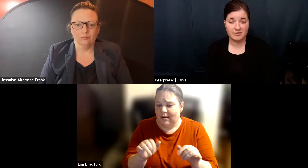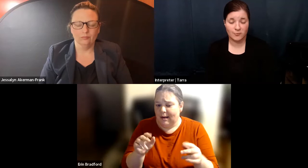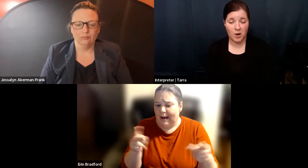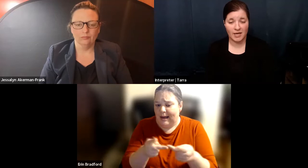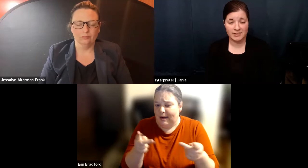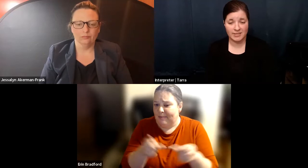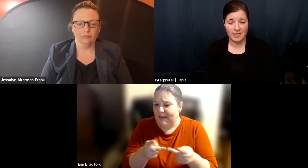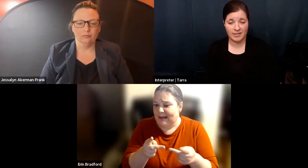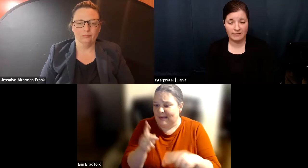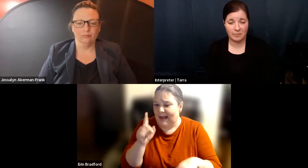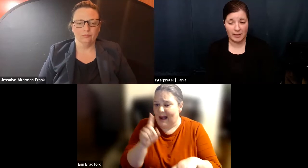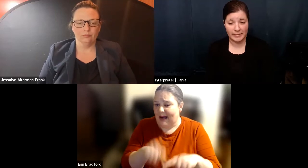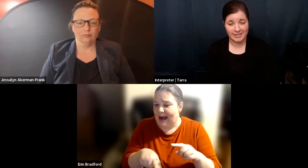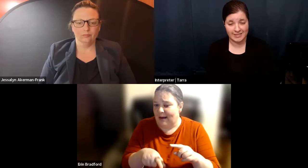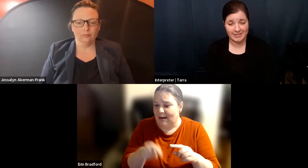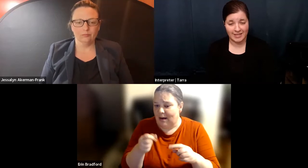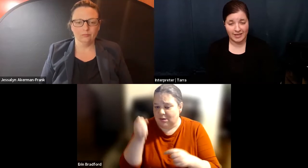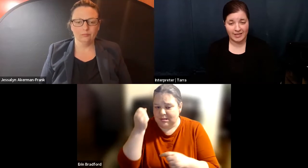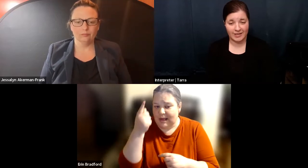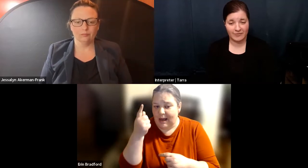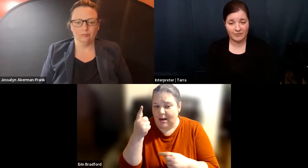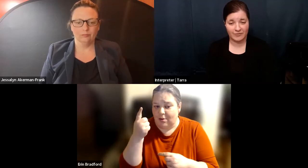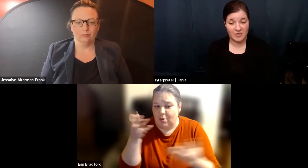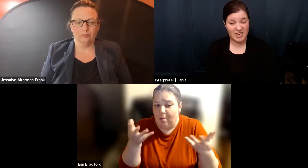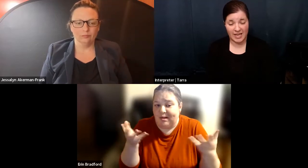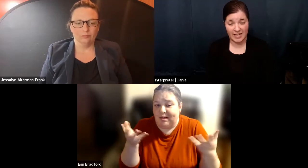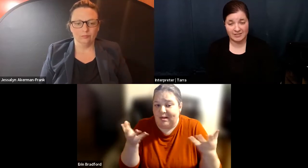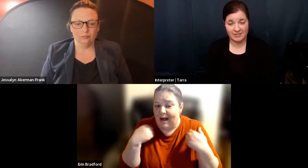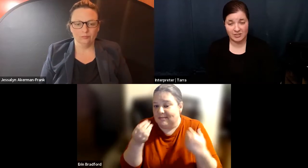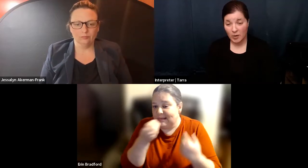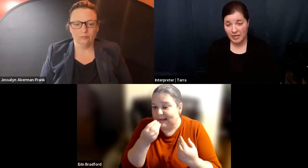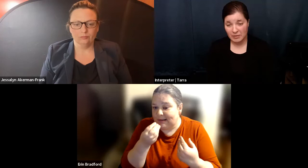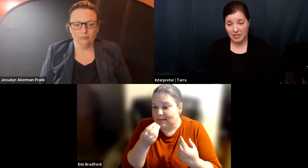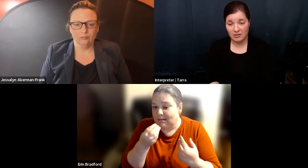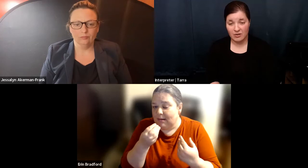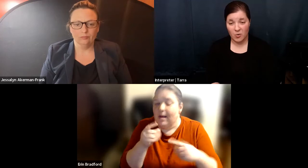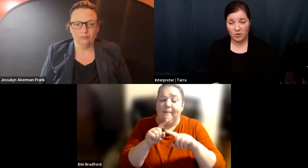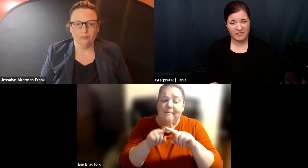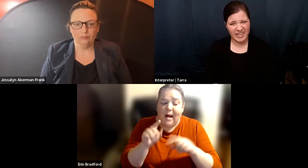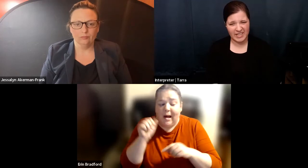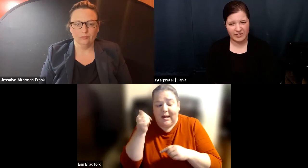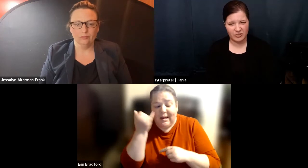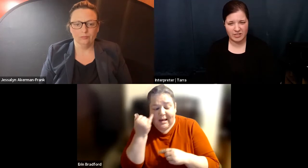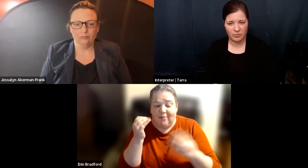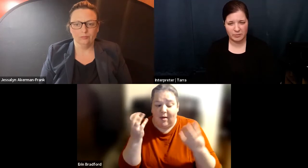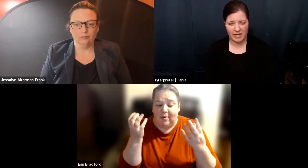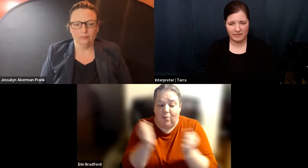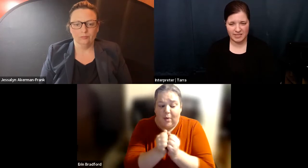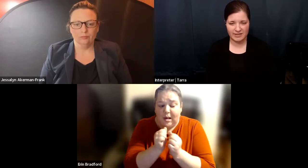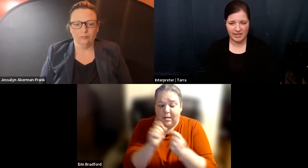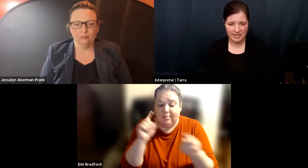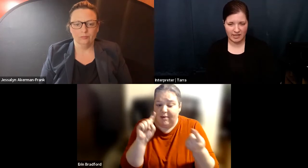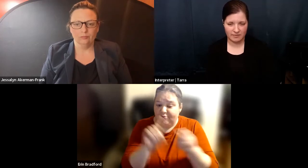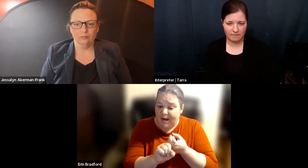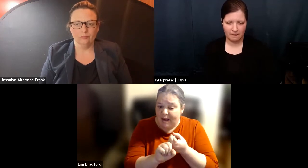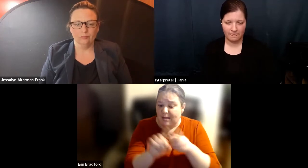And if they don't have those, then I will leave.